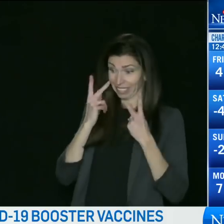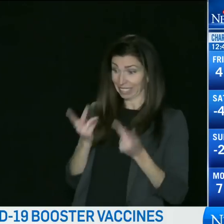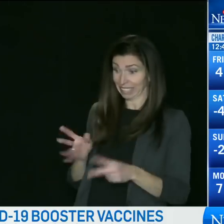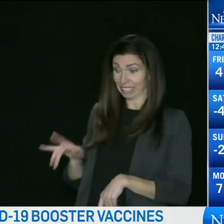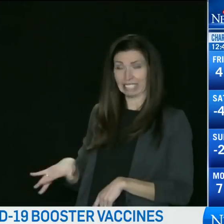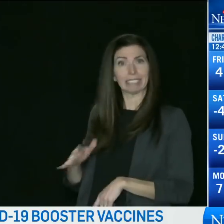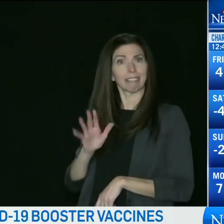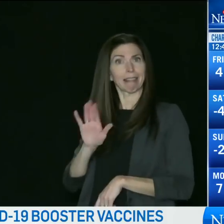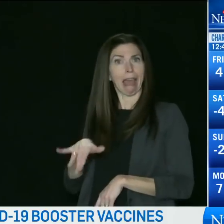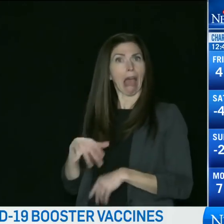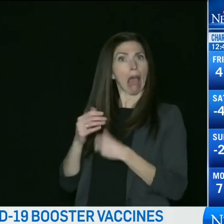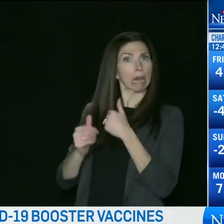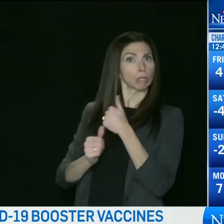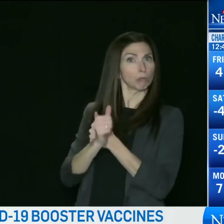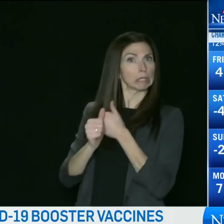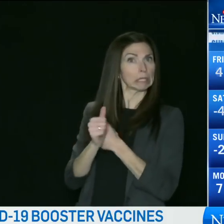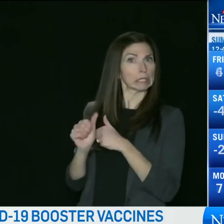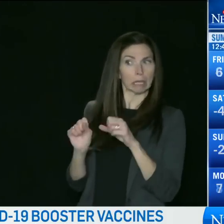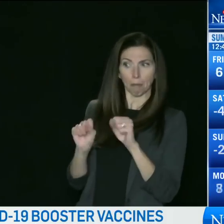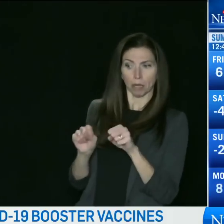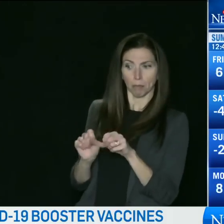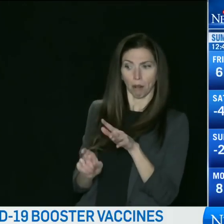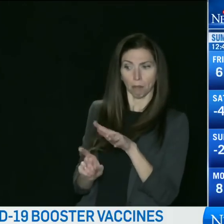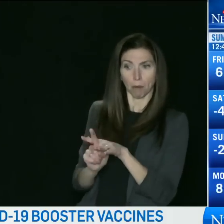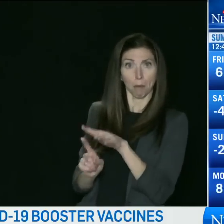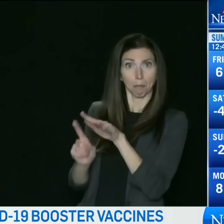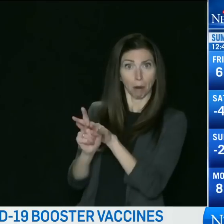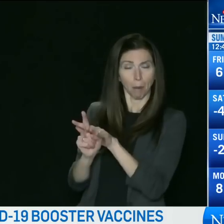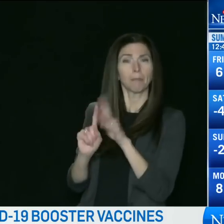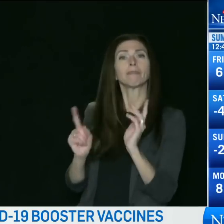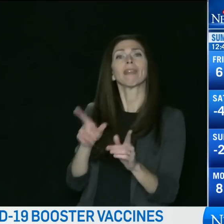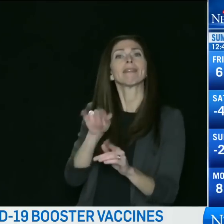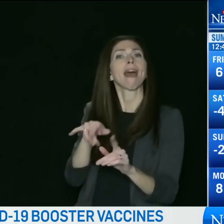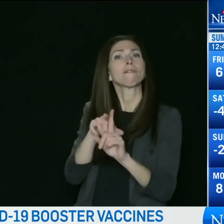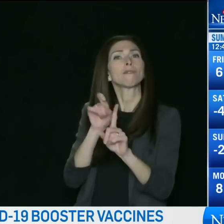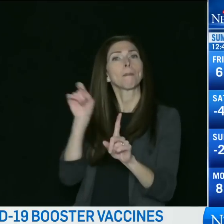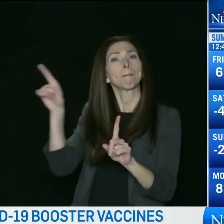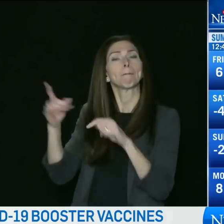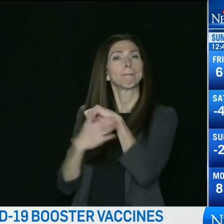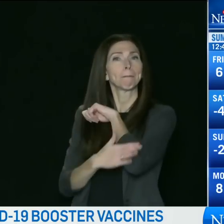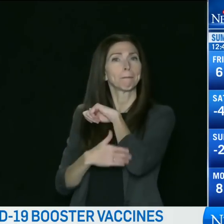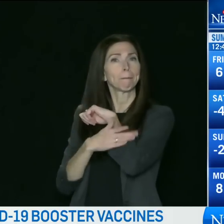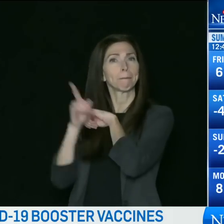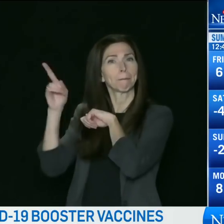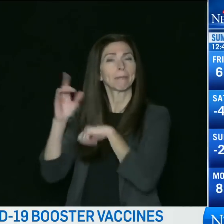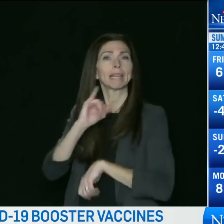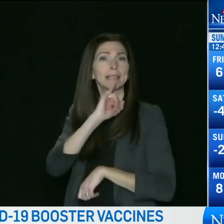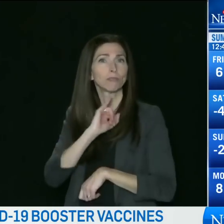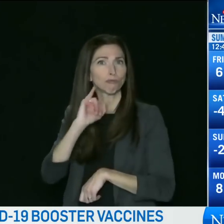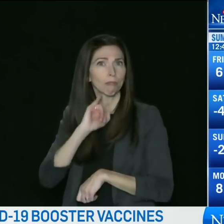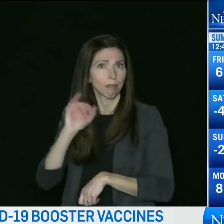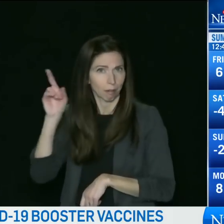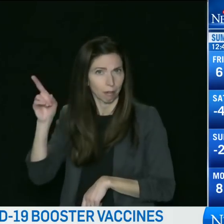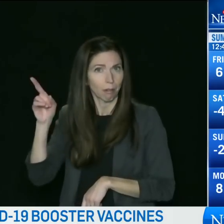SO WHAT WE'VE SEEN PREDOMINANTLY IN TERMS OF MYOCARDITIS RATES